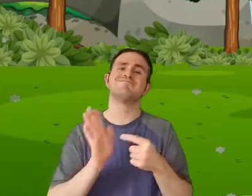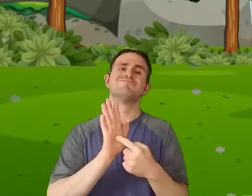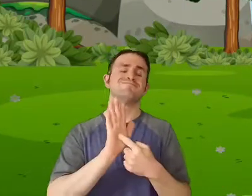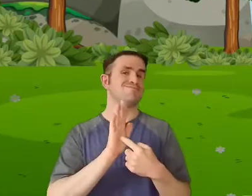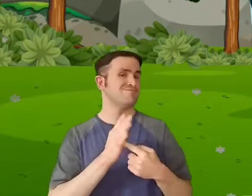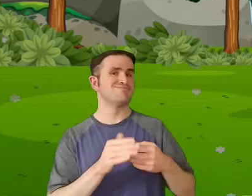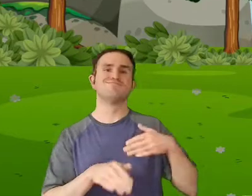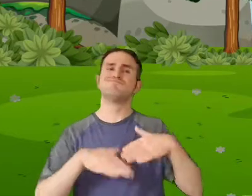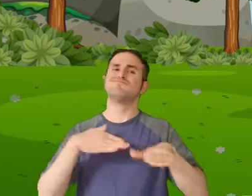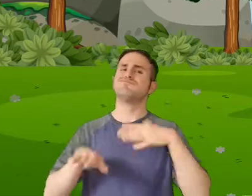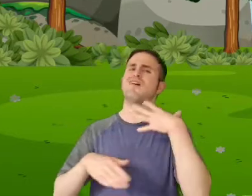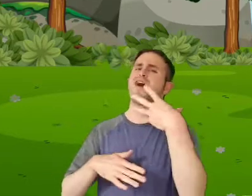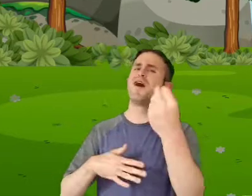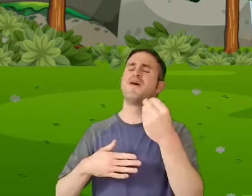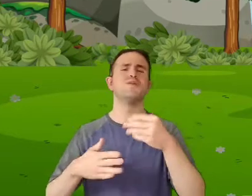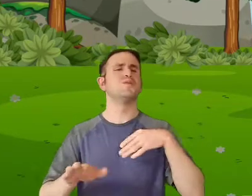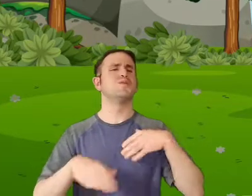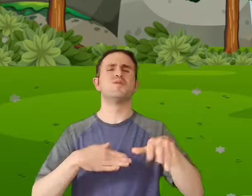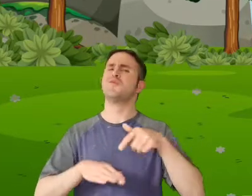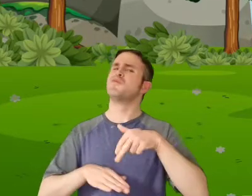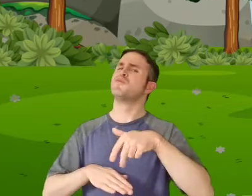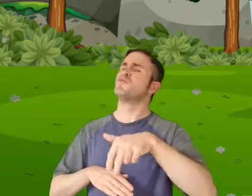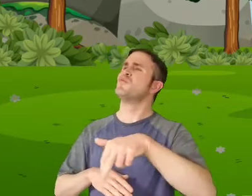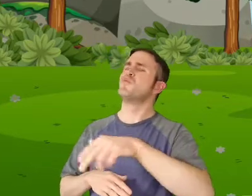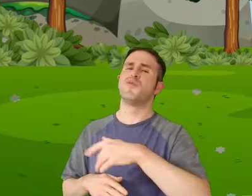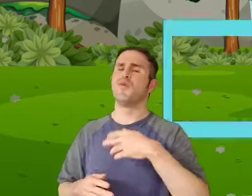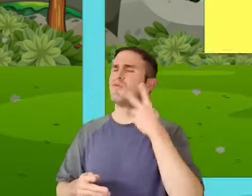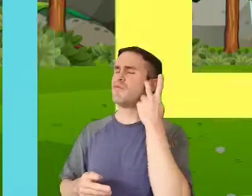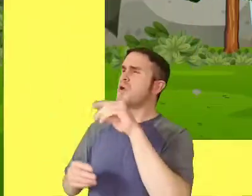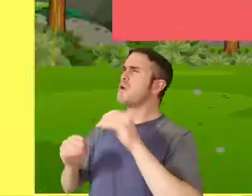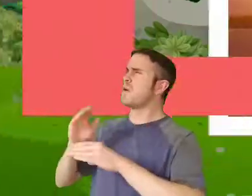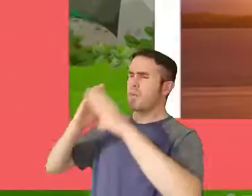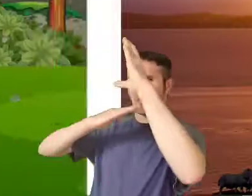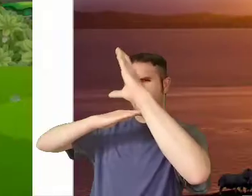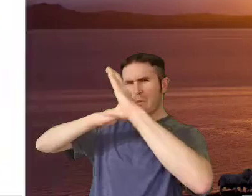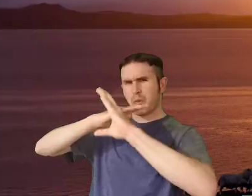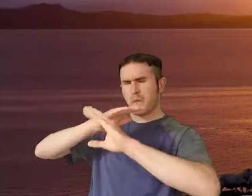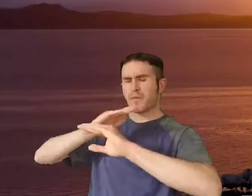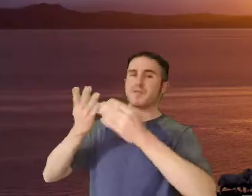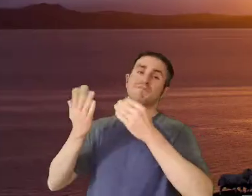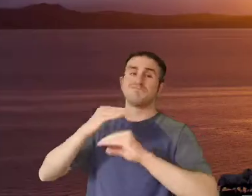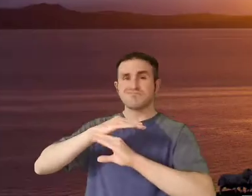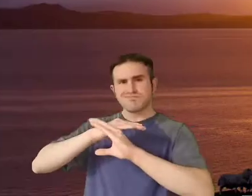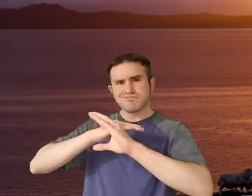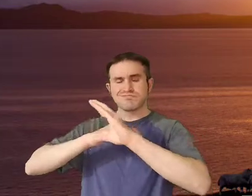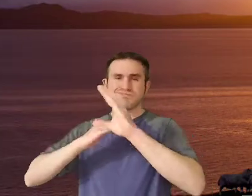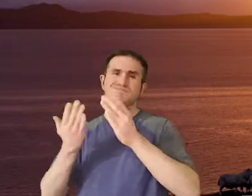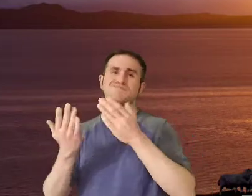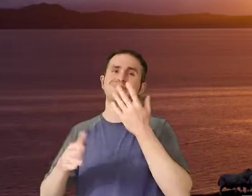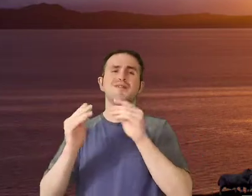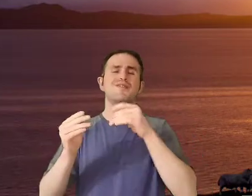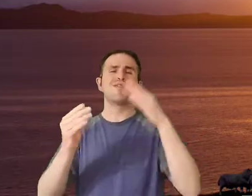take a walk outside and you see like maybe a beautiful sunset or sunrise. Or maybe it's night